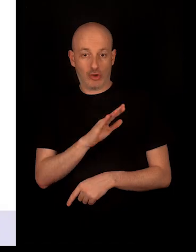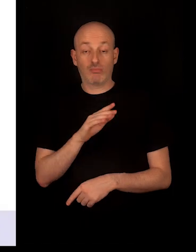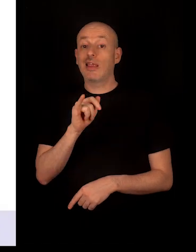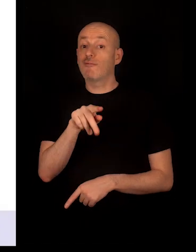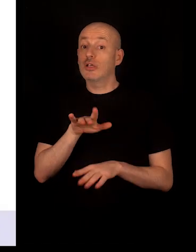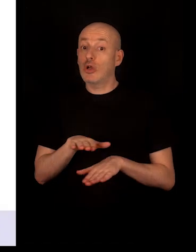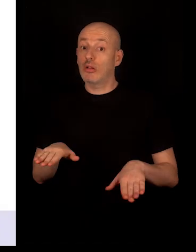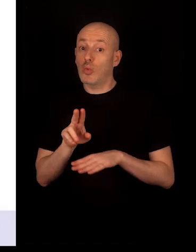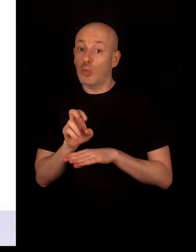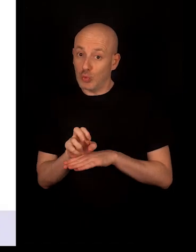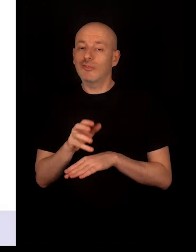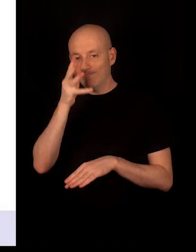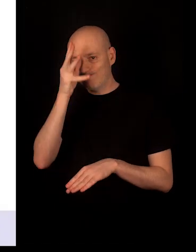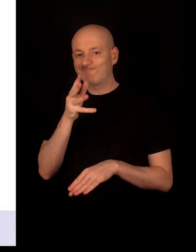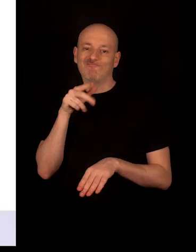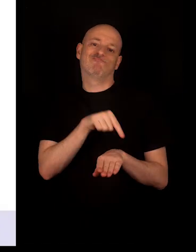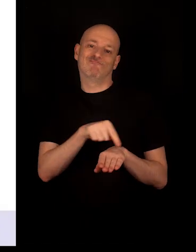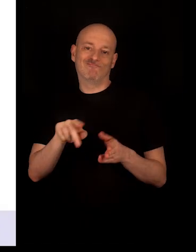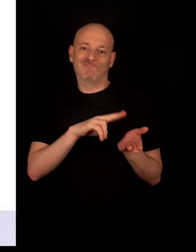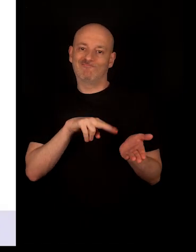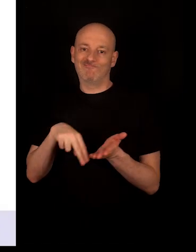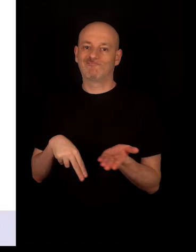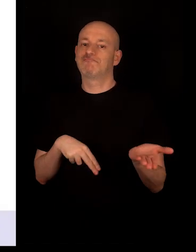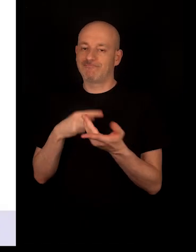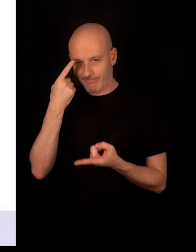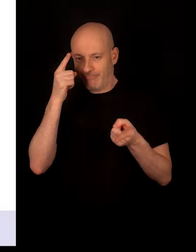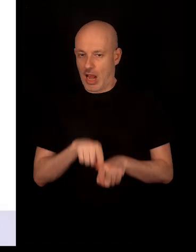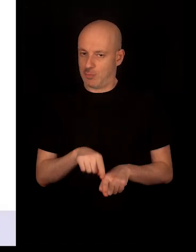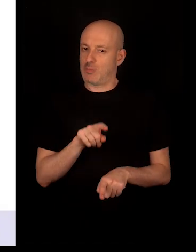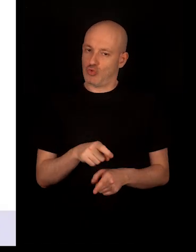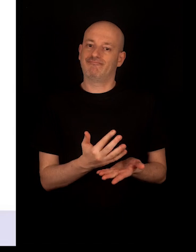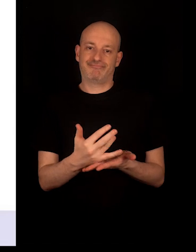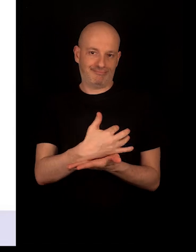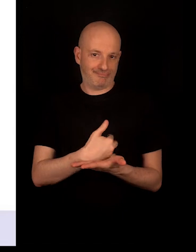and in case of children, their parents must give this consent as well.